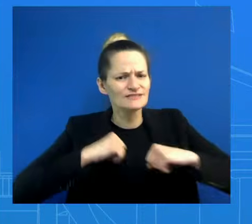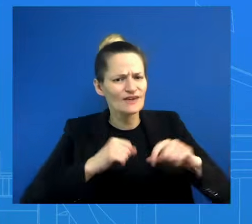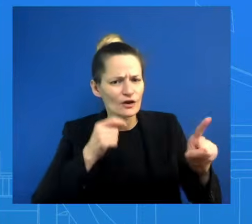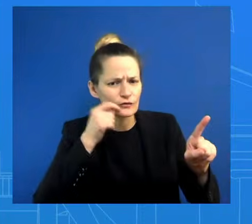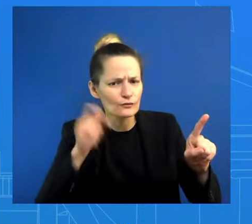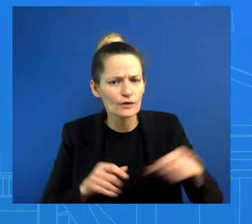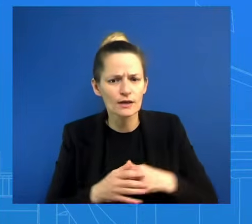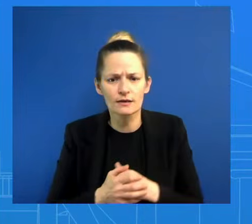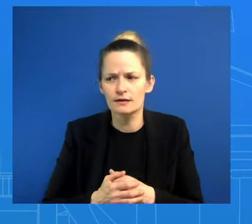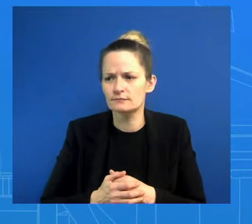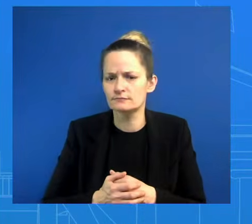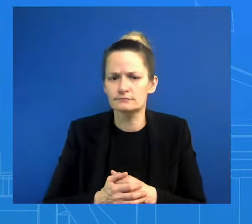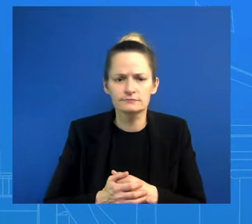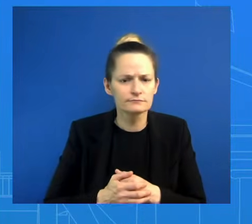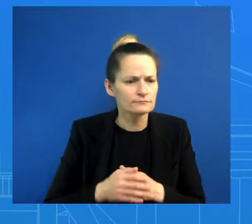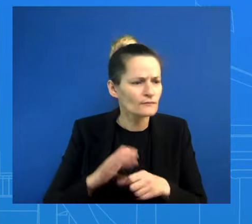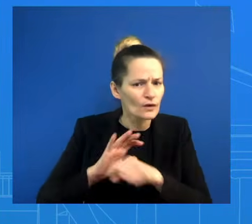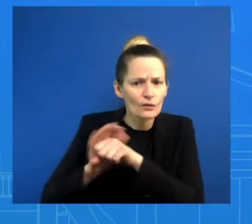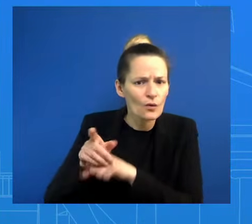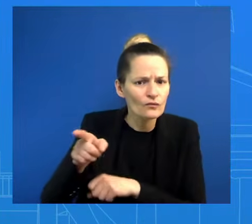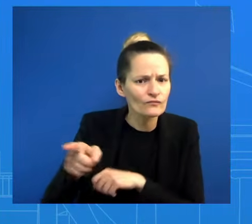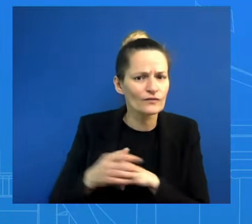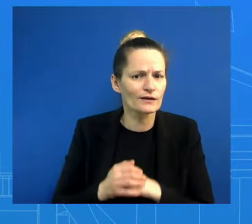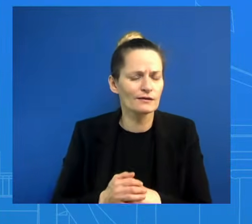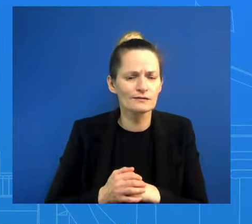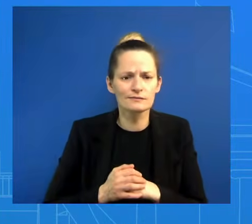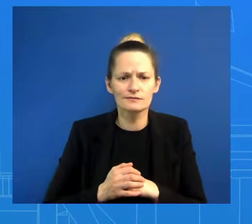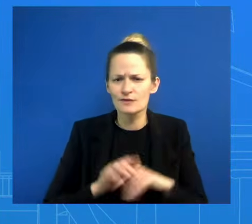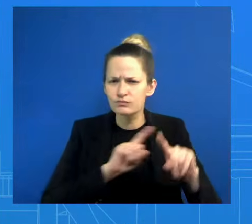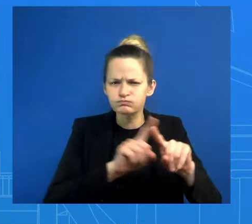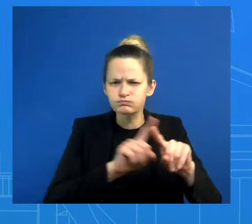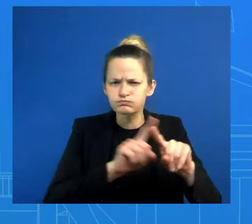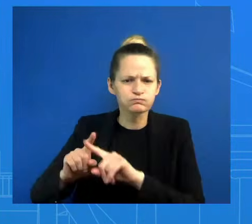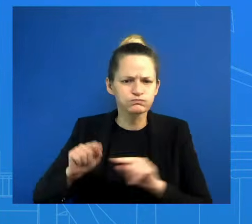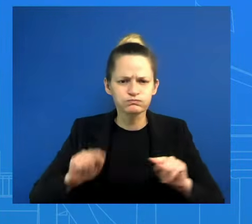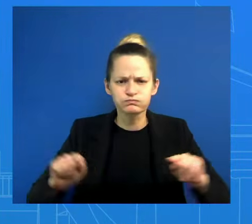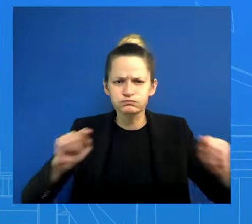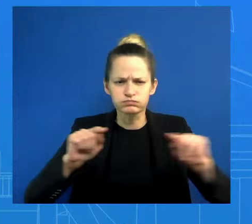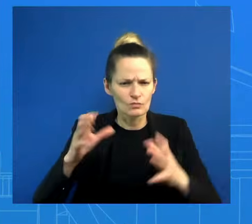he's going to sign the Marriage Equality Act, which is something, clearly, that the President supported.